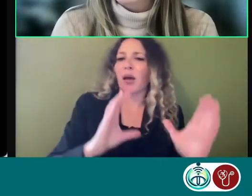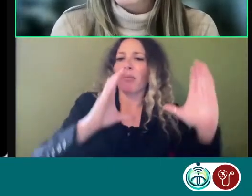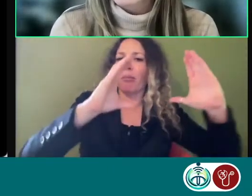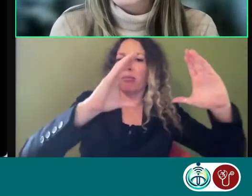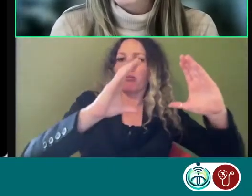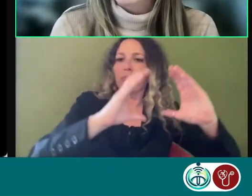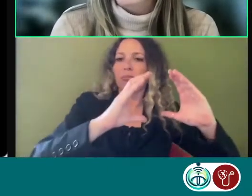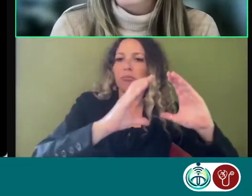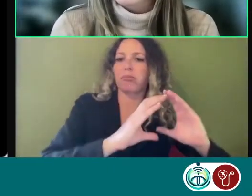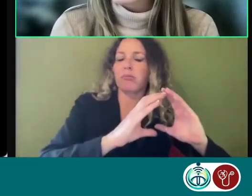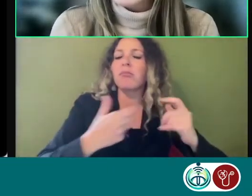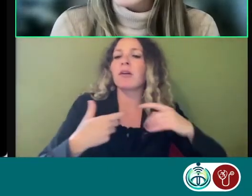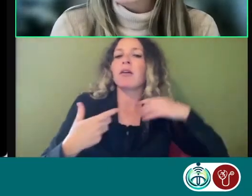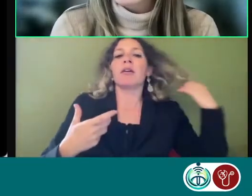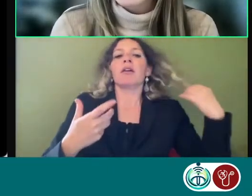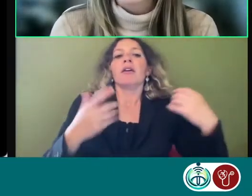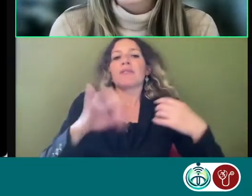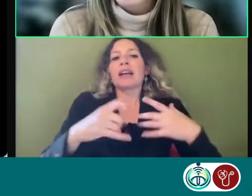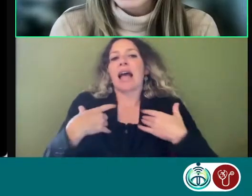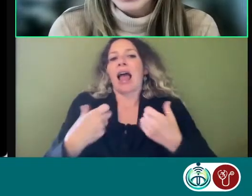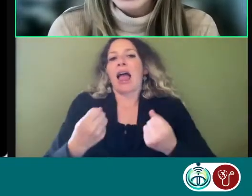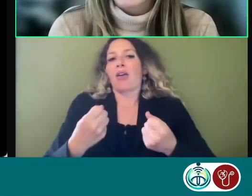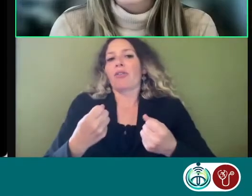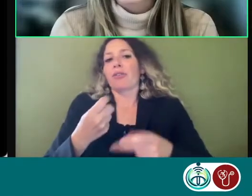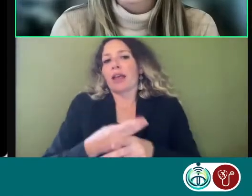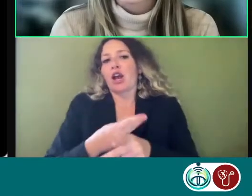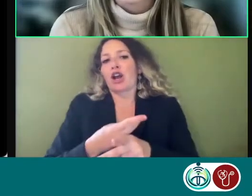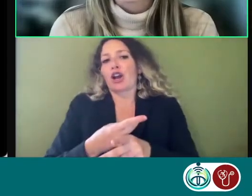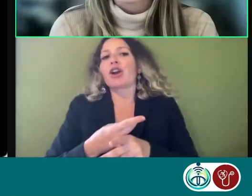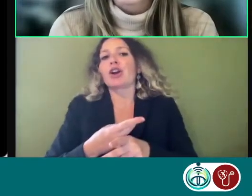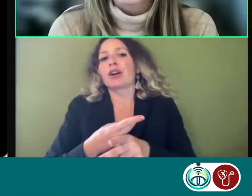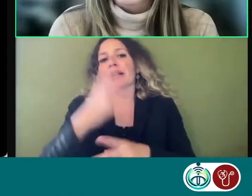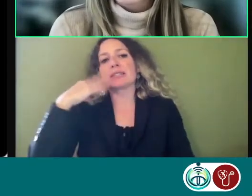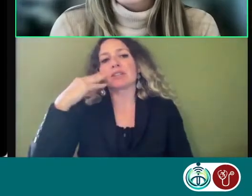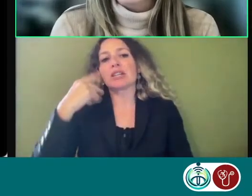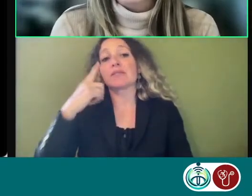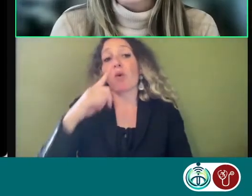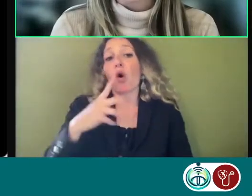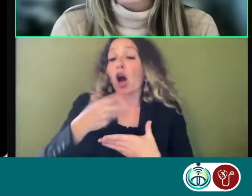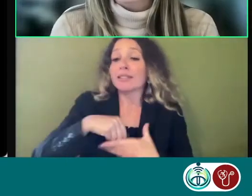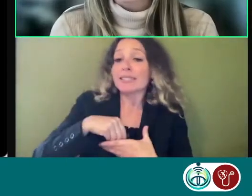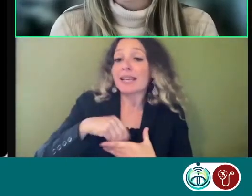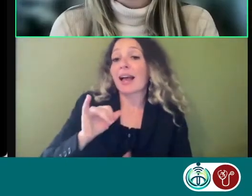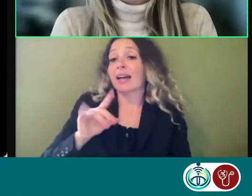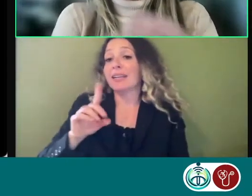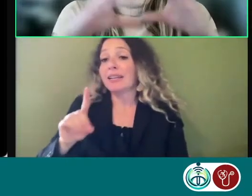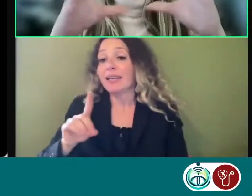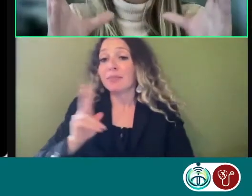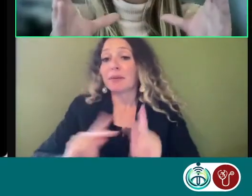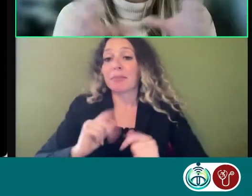experience for anybody and specifically an autistic and IDD individual And it's